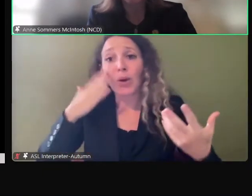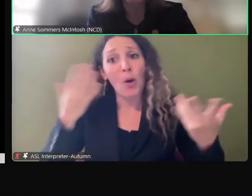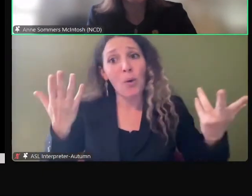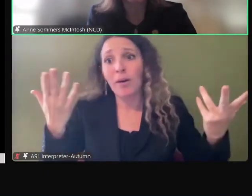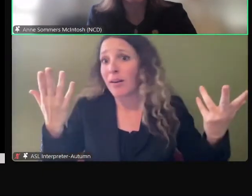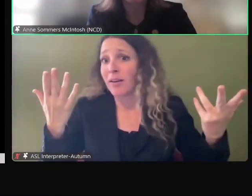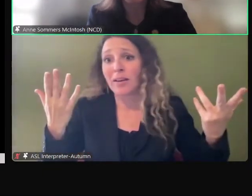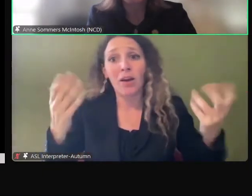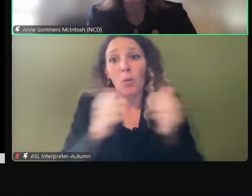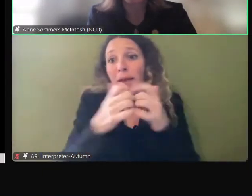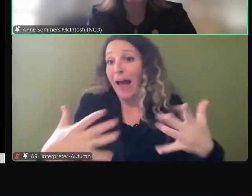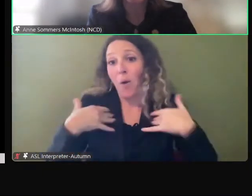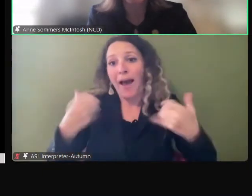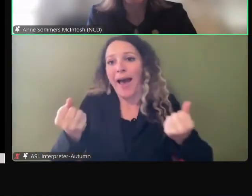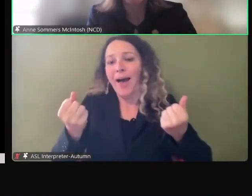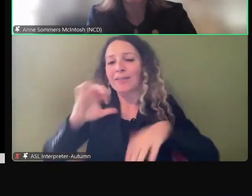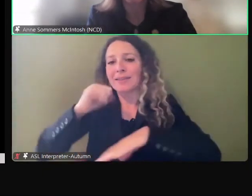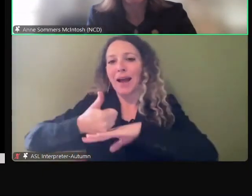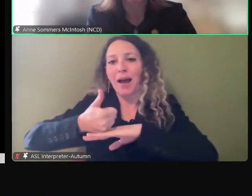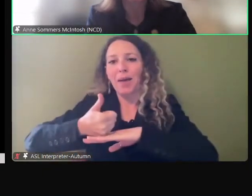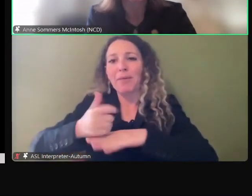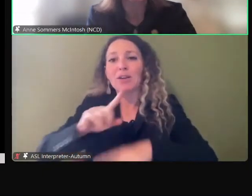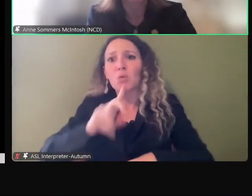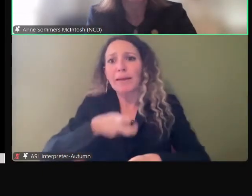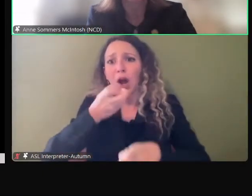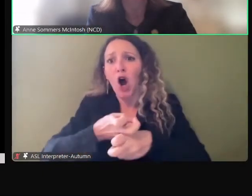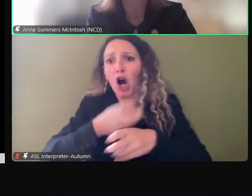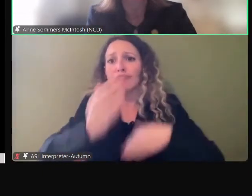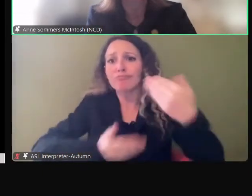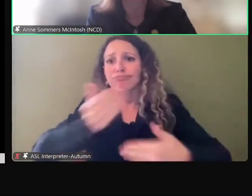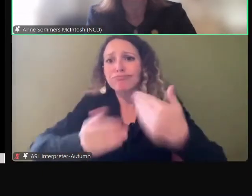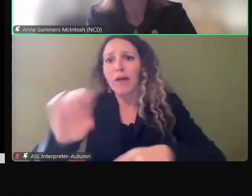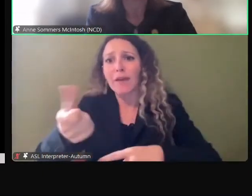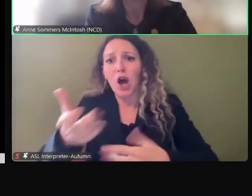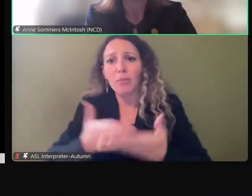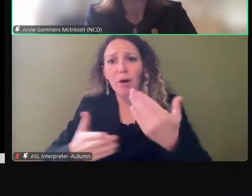health piece in place, it's really hard to make progress in the other areas of life.